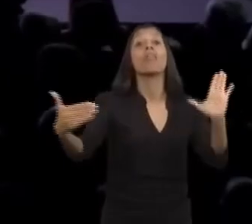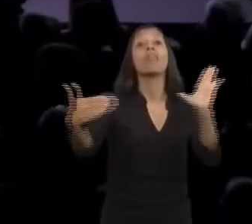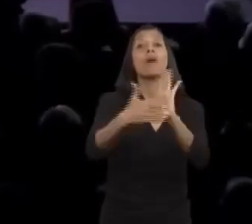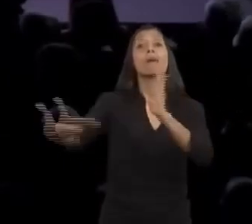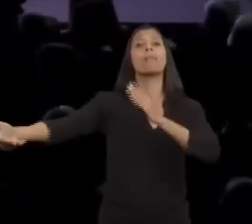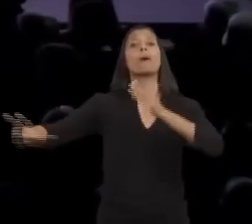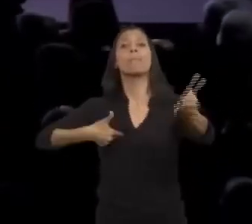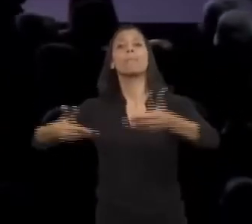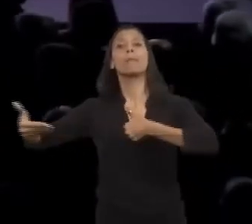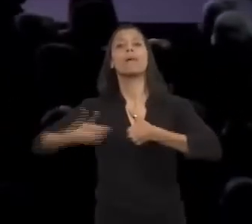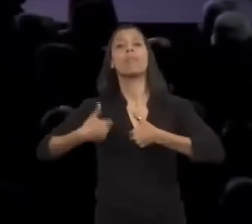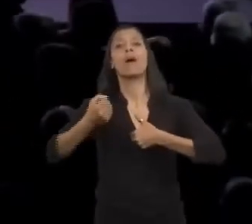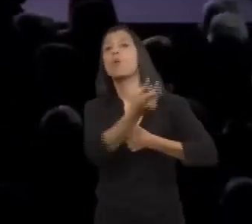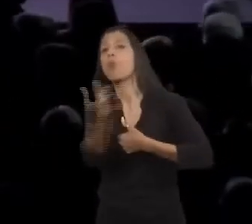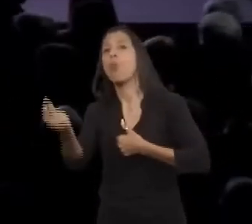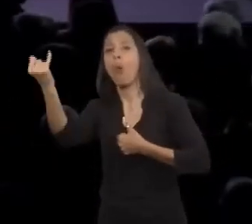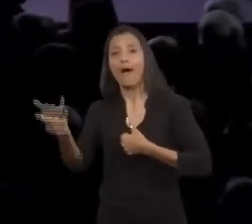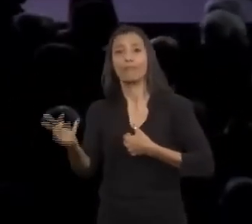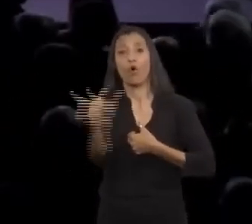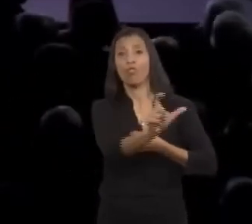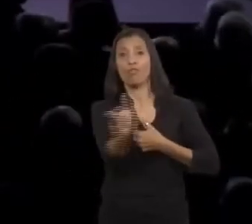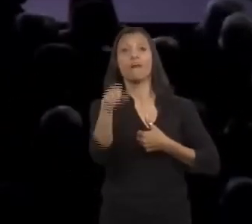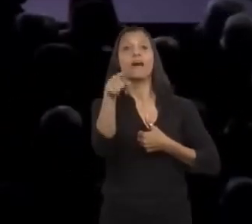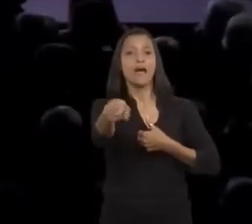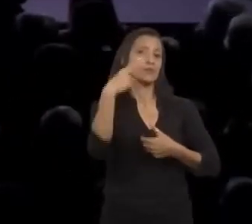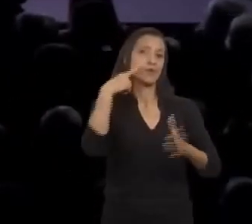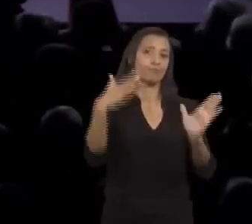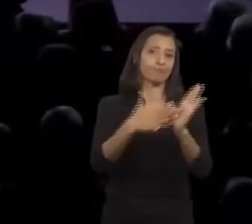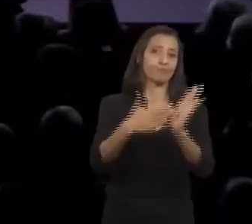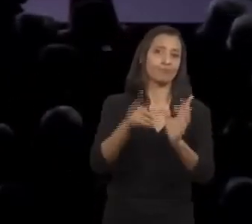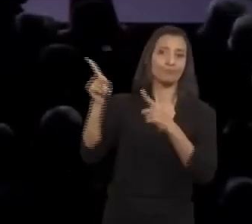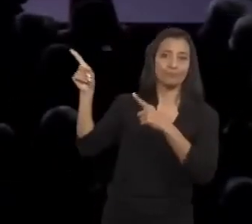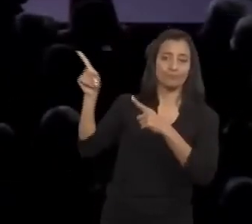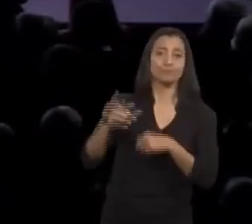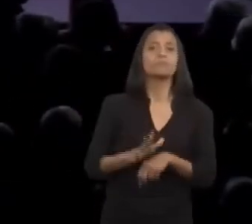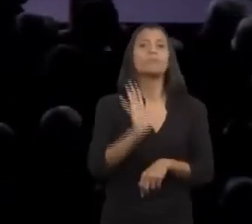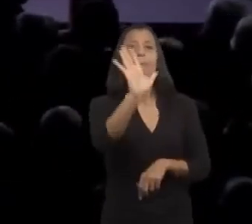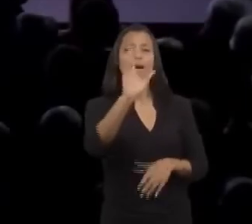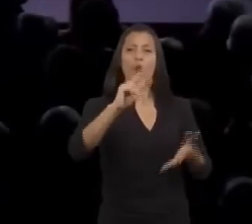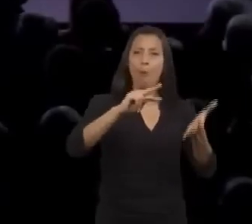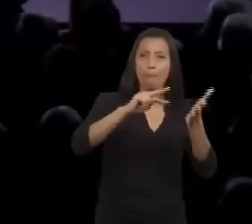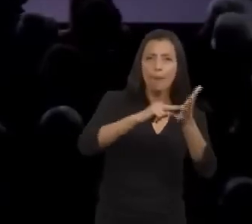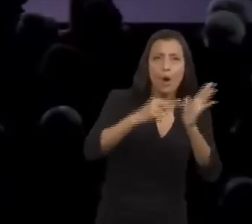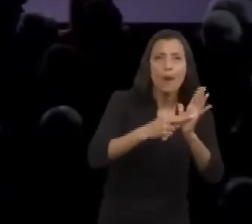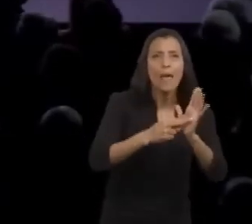on the demand of money. This is what happens.